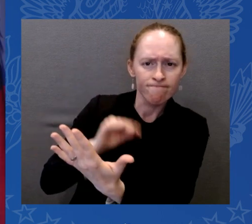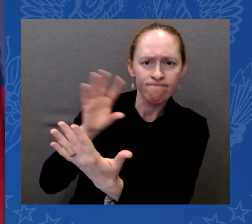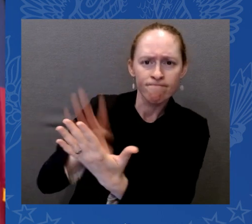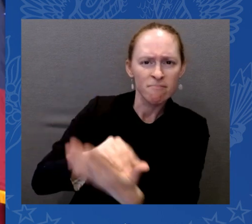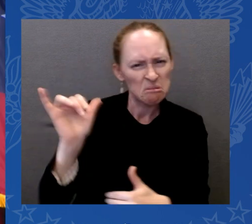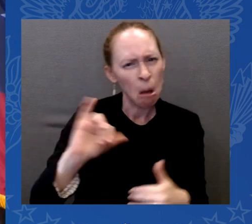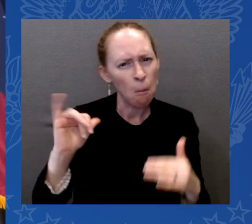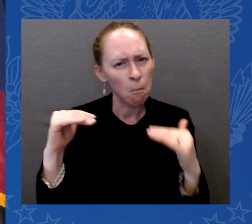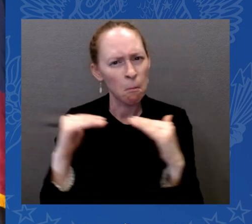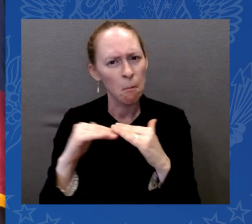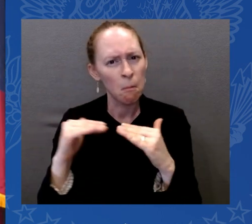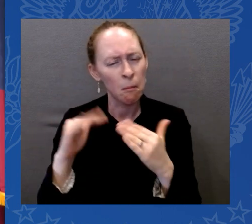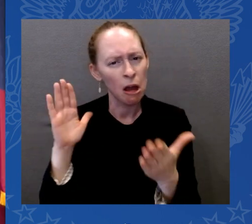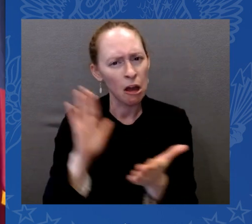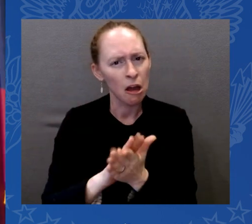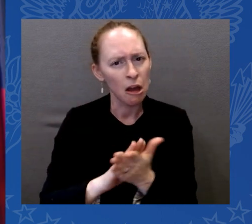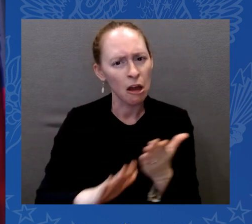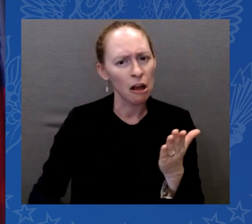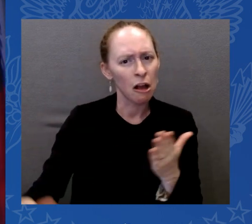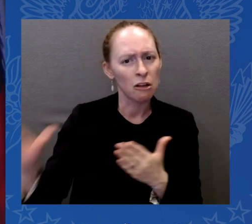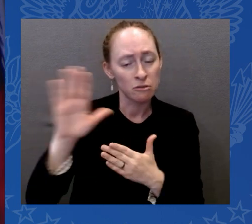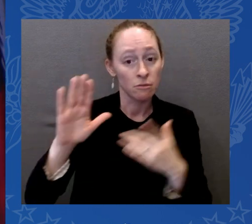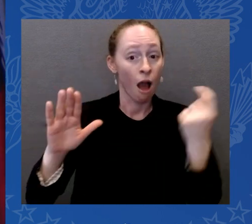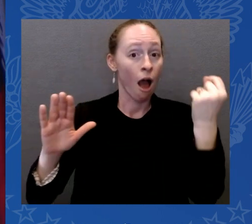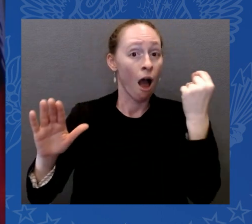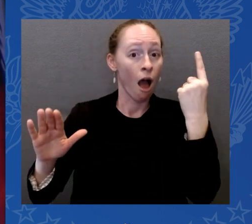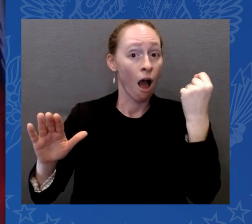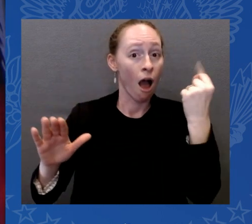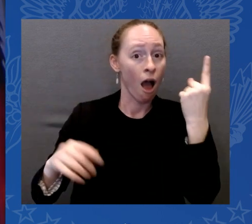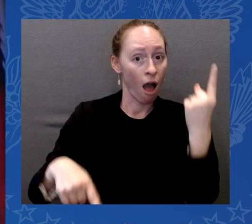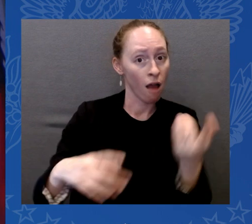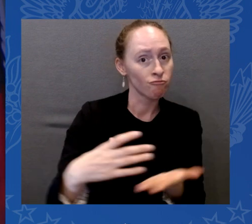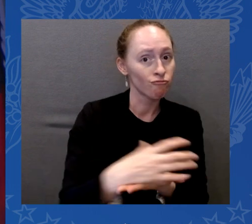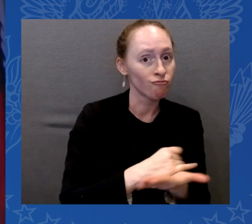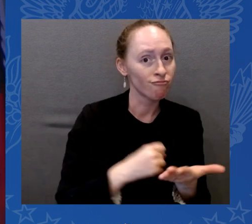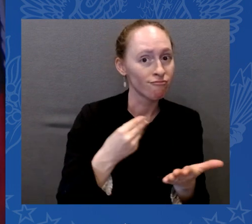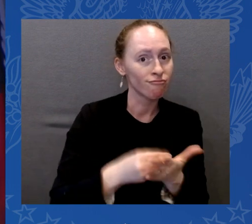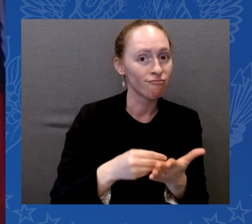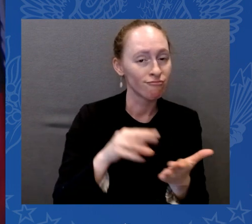but you're not getting paid a regular salary. It takes five years to qualify.